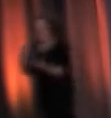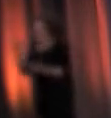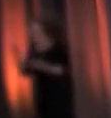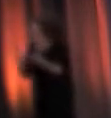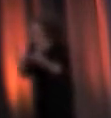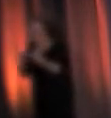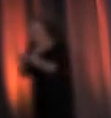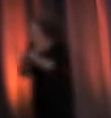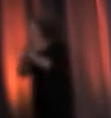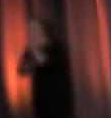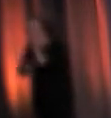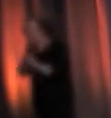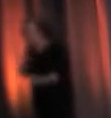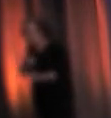Let's think about refracting design.